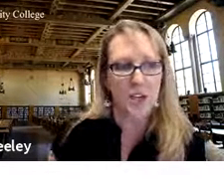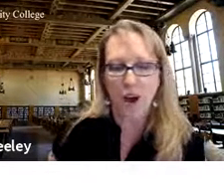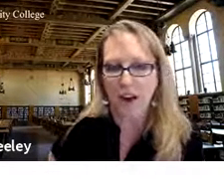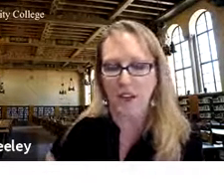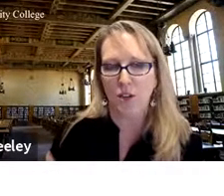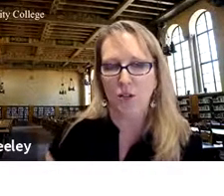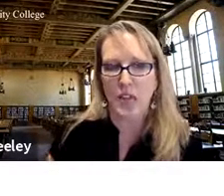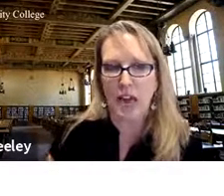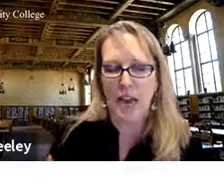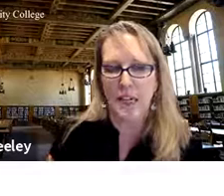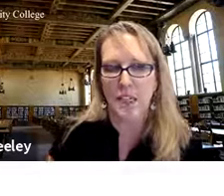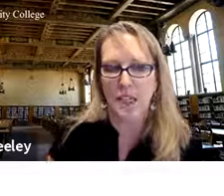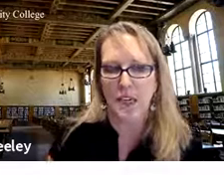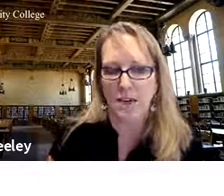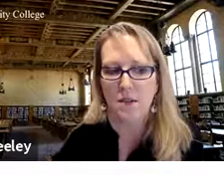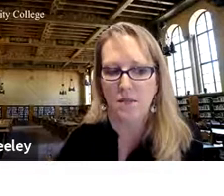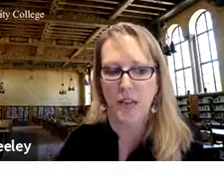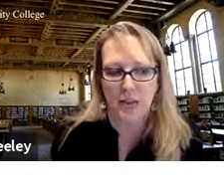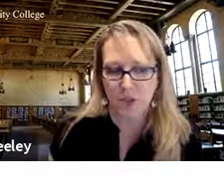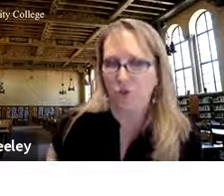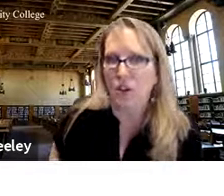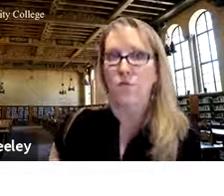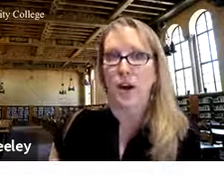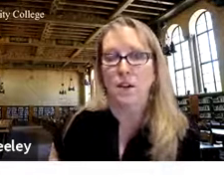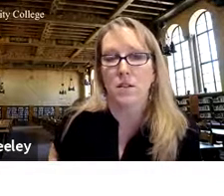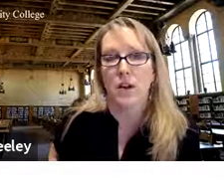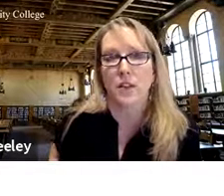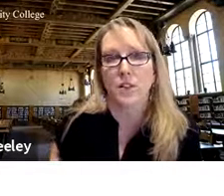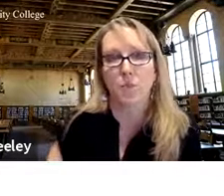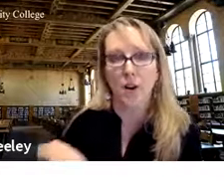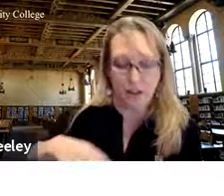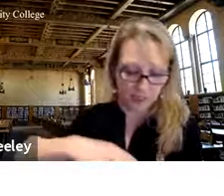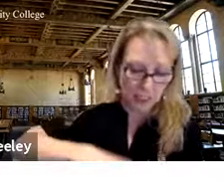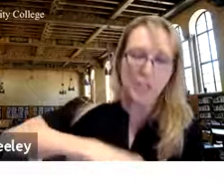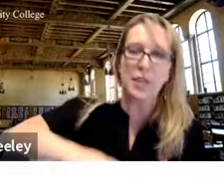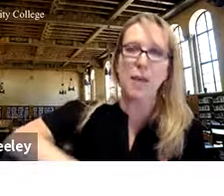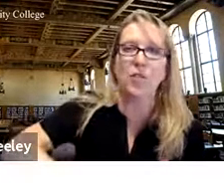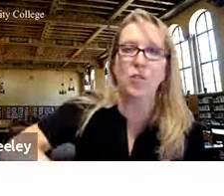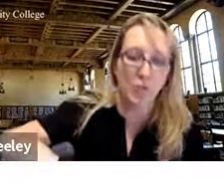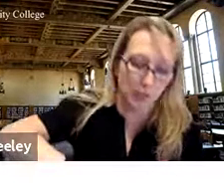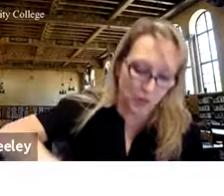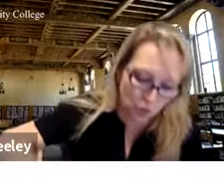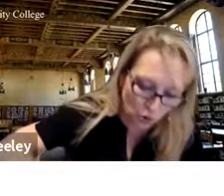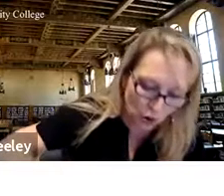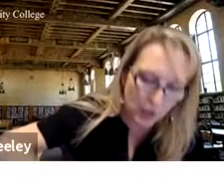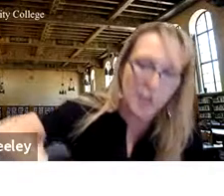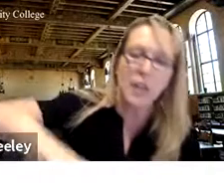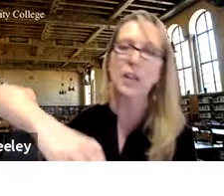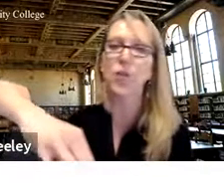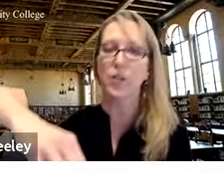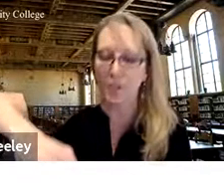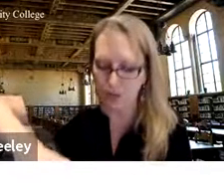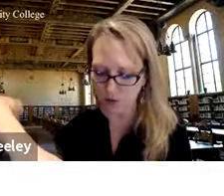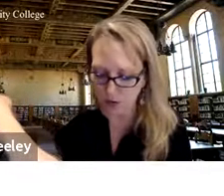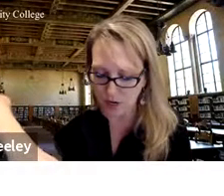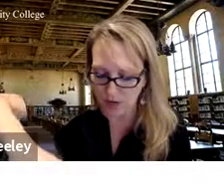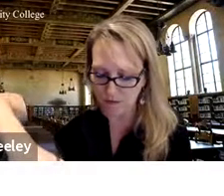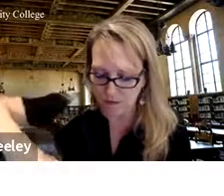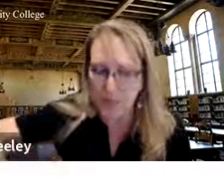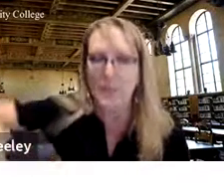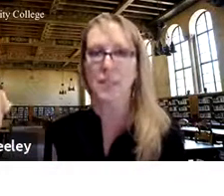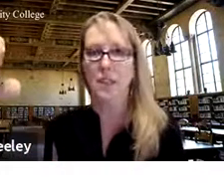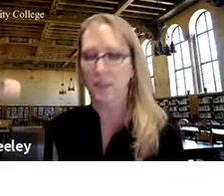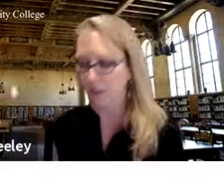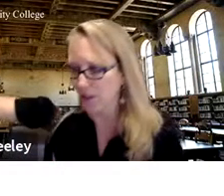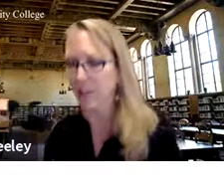know how to use that, that new software, right, there's a part of teaching them how to use the tool in order to meet the learning